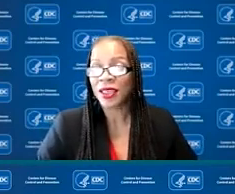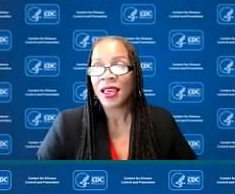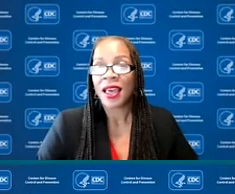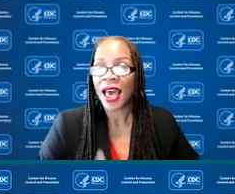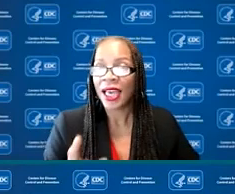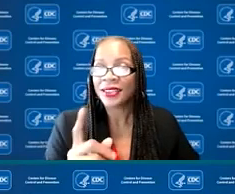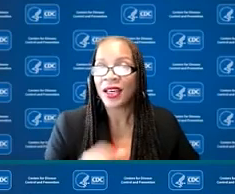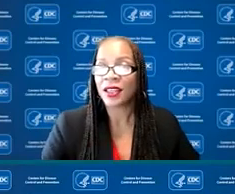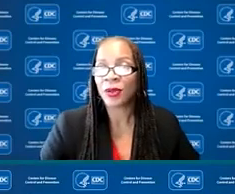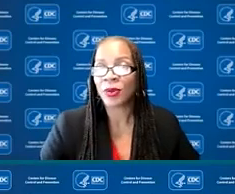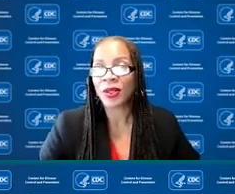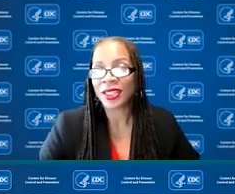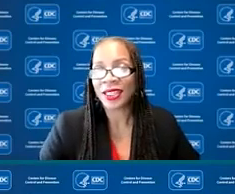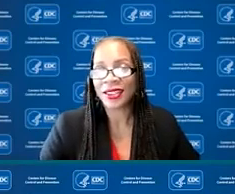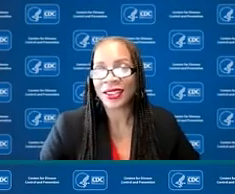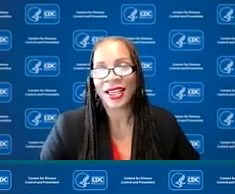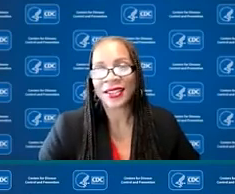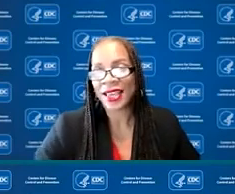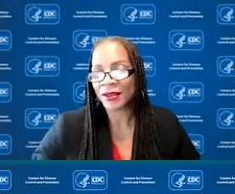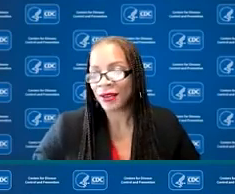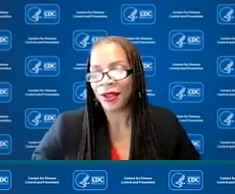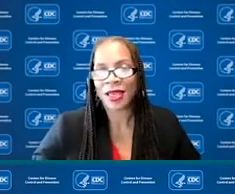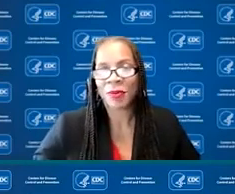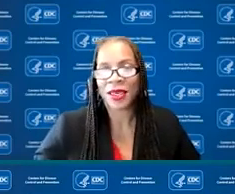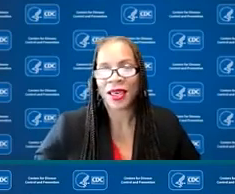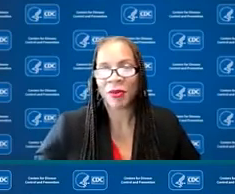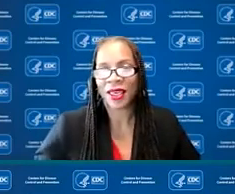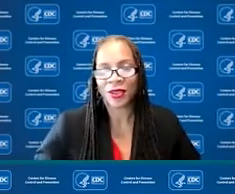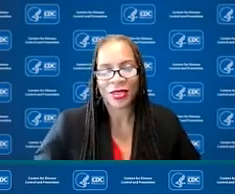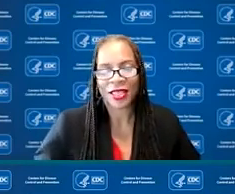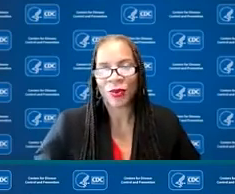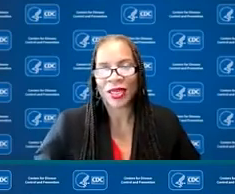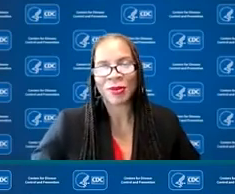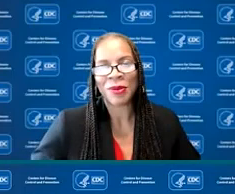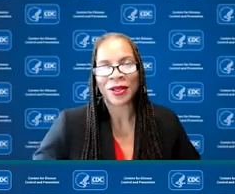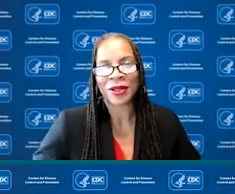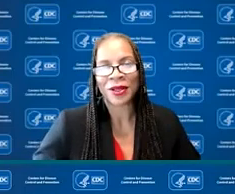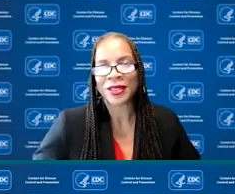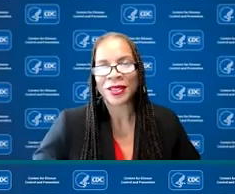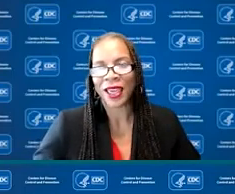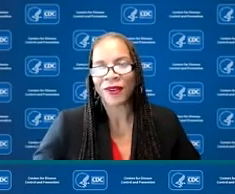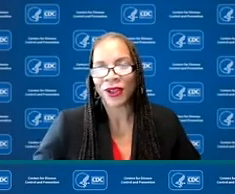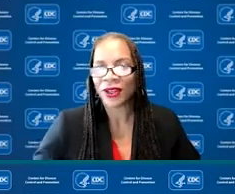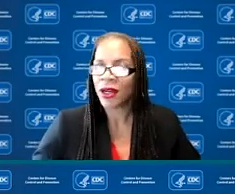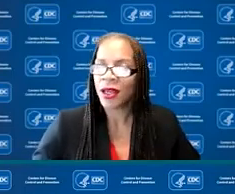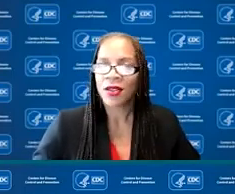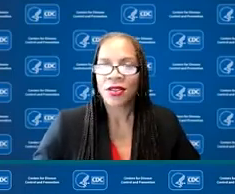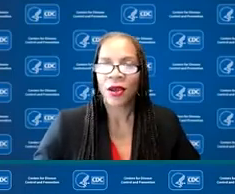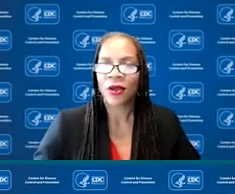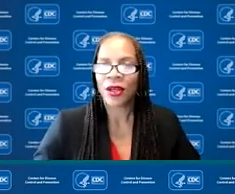"I saw that you were working, Les, at 10:00 PM, and you said we need to model this behavior." So, you know, it is